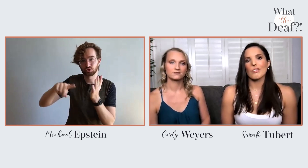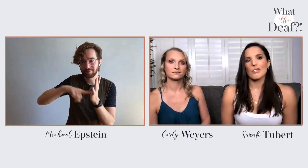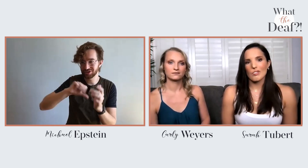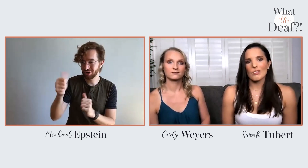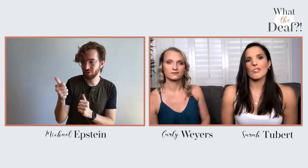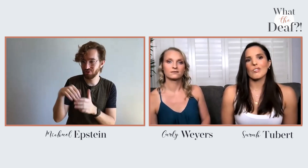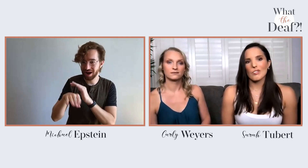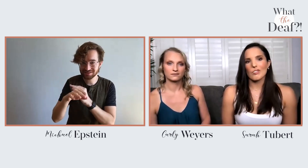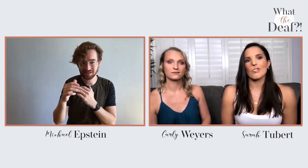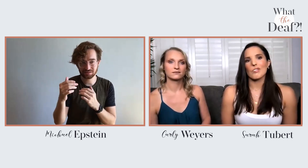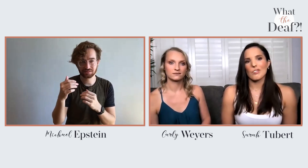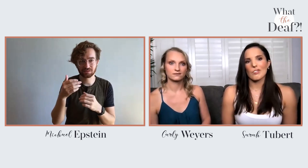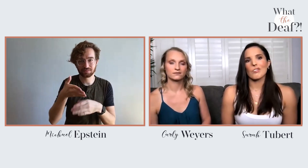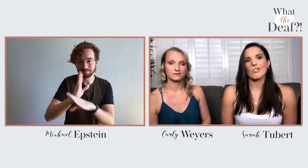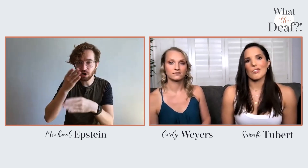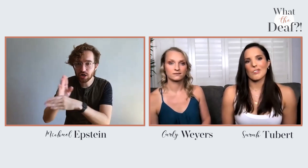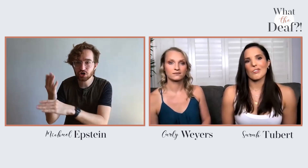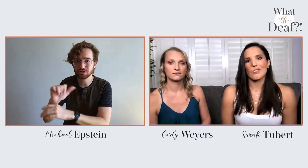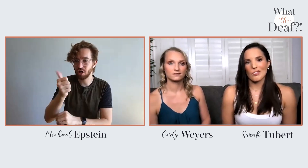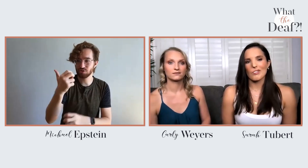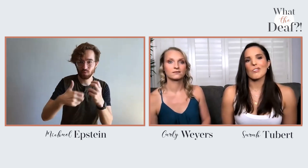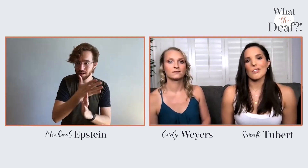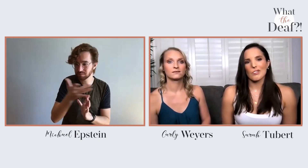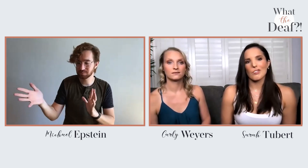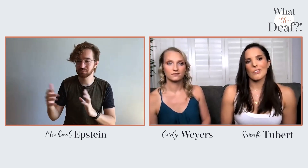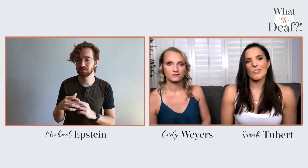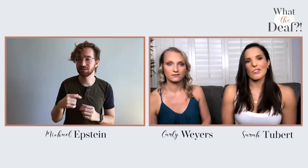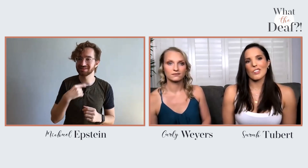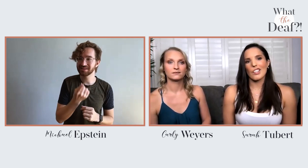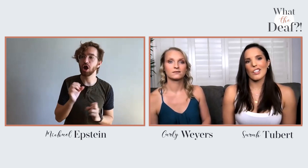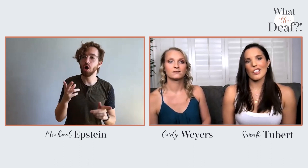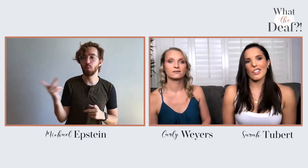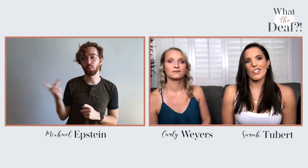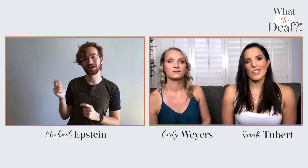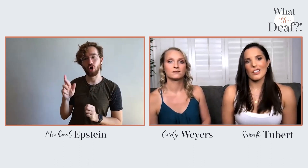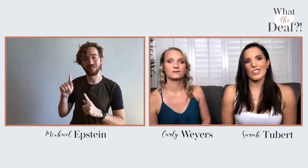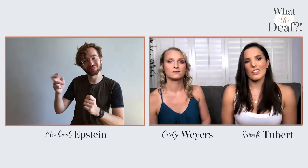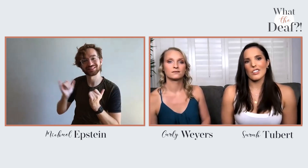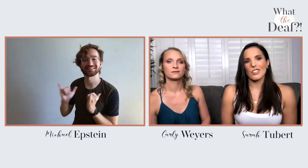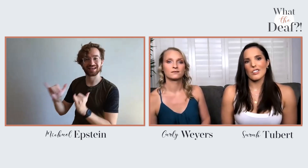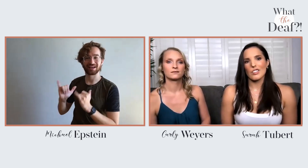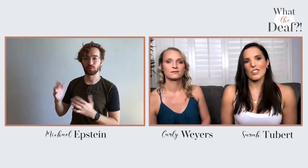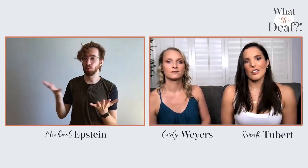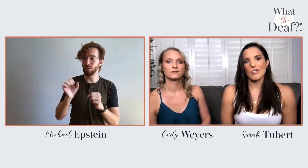not having access to communication, other barriers. So for a deaf person to tell another deaf person, "Oh, we're the same.